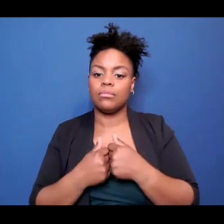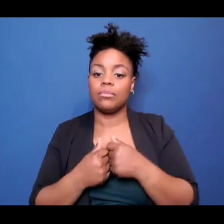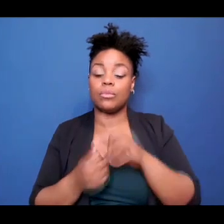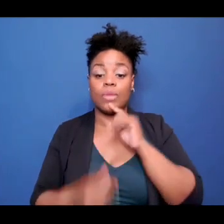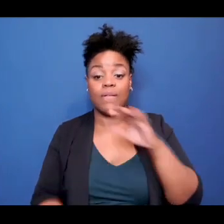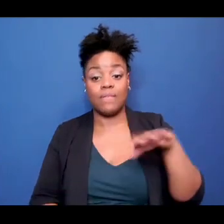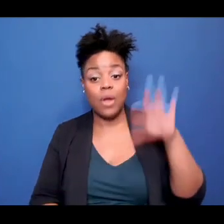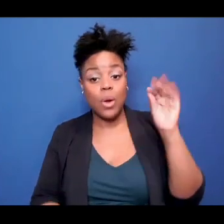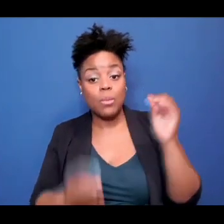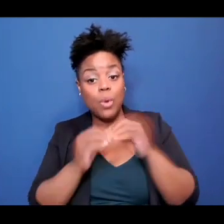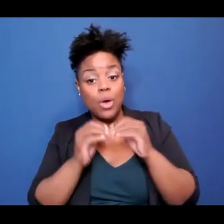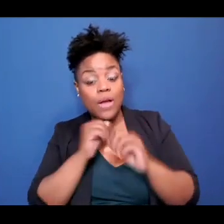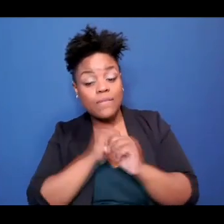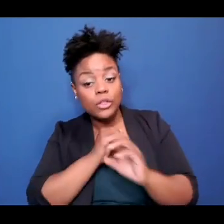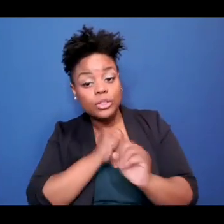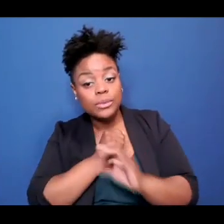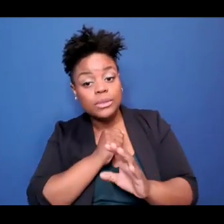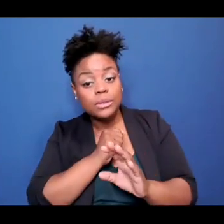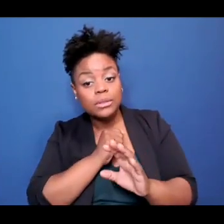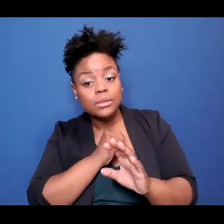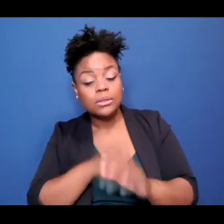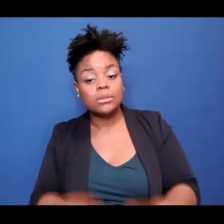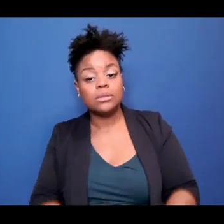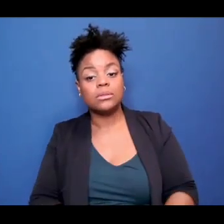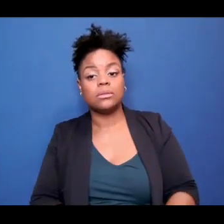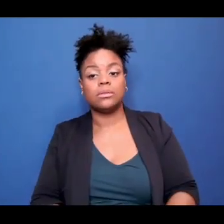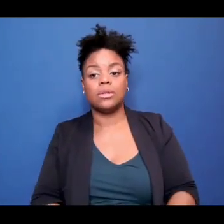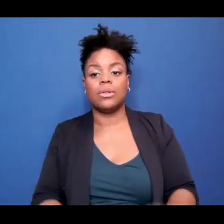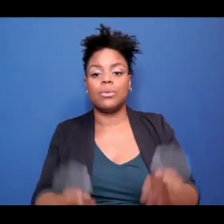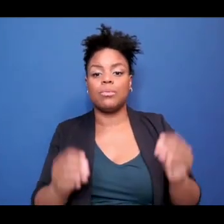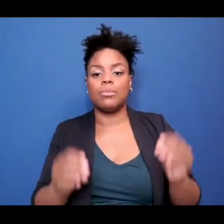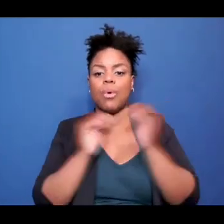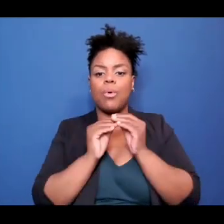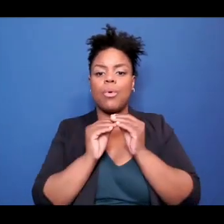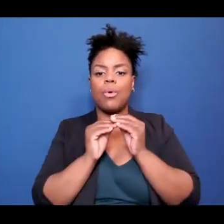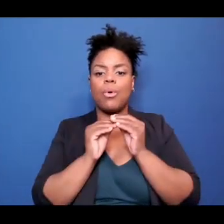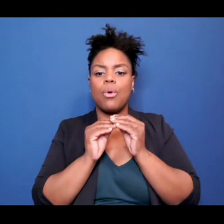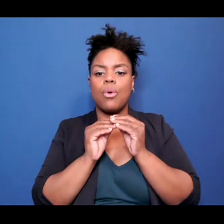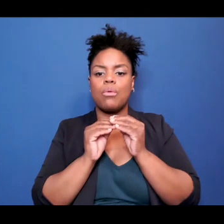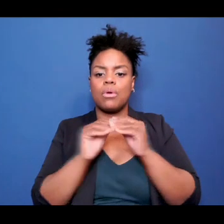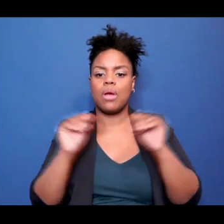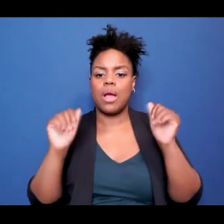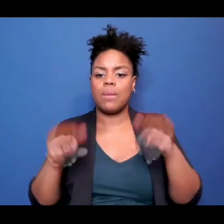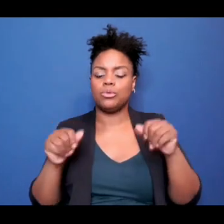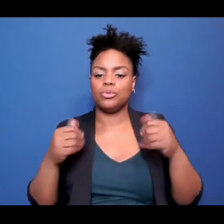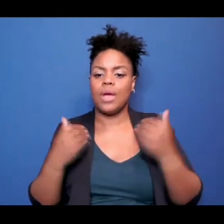APART, WE FOUND THE MORE ADS THERE WERE THE MORE LIKELY YOU WERE TO HAVING THE ODDS OF